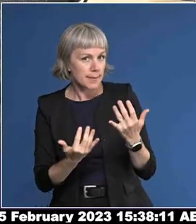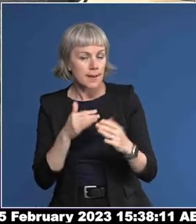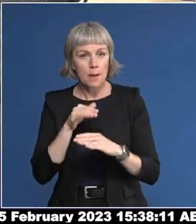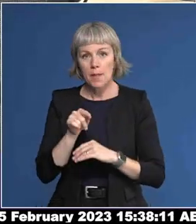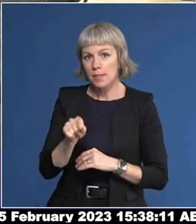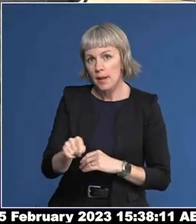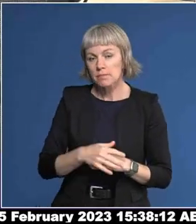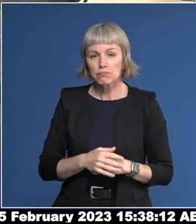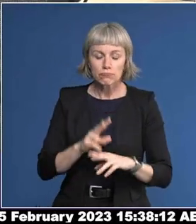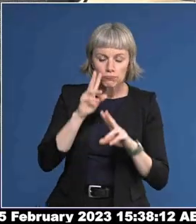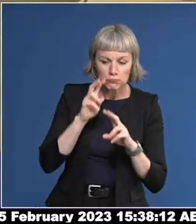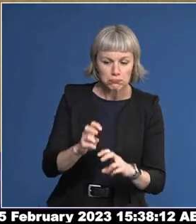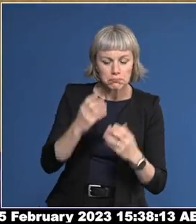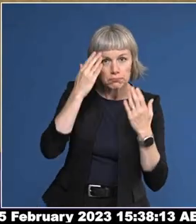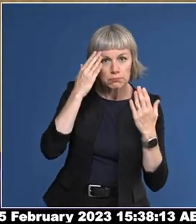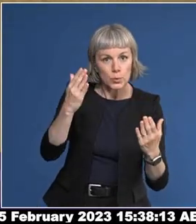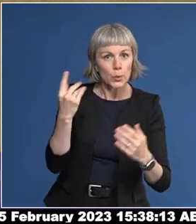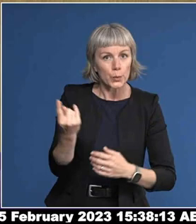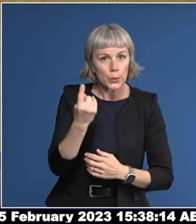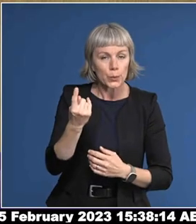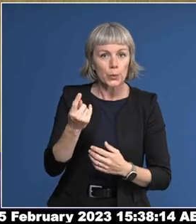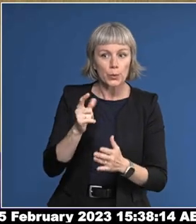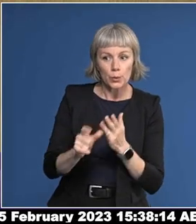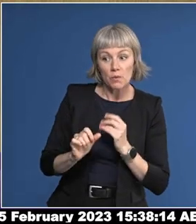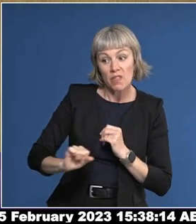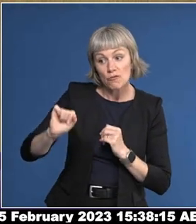are doing the education in their own time or paid by providers.